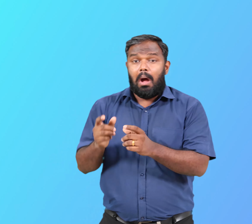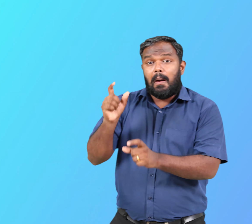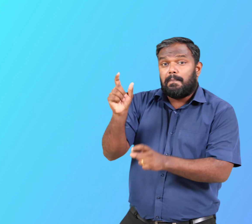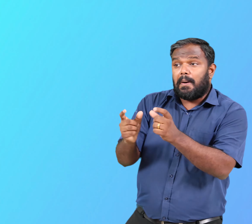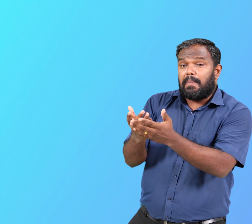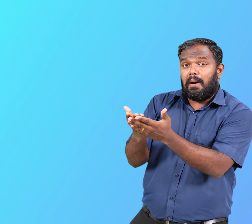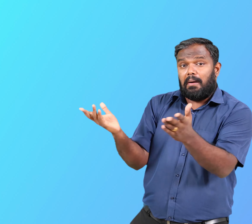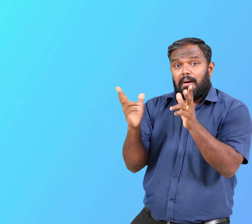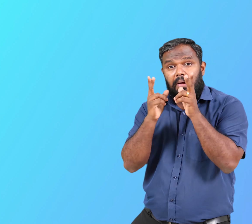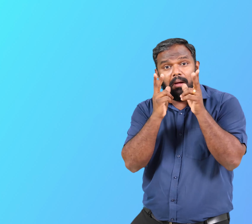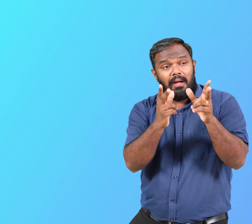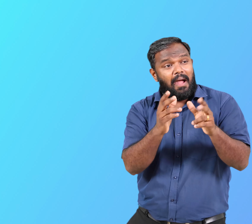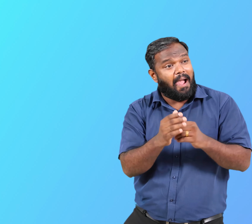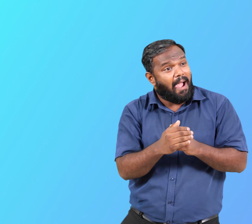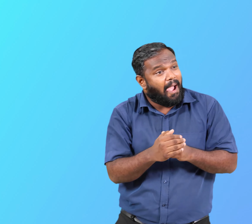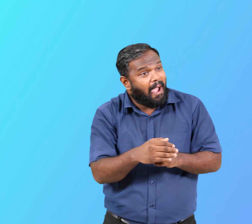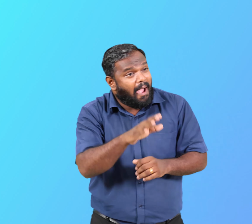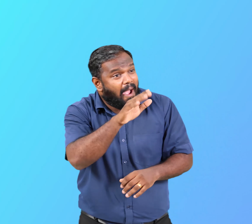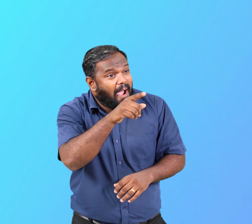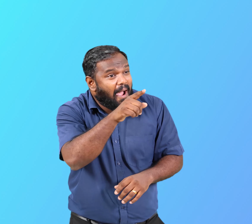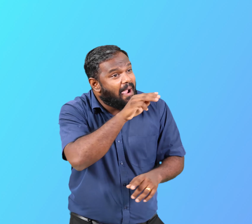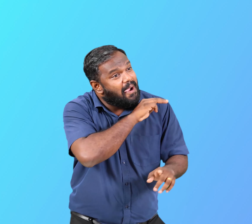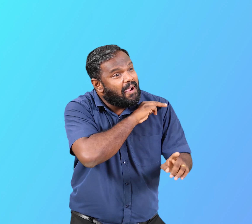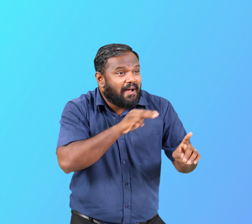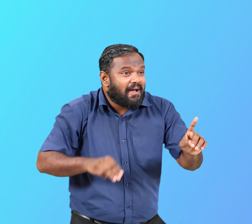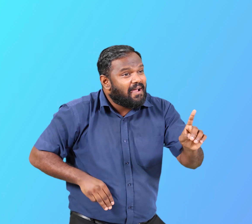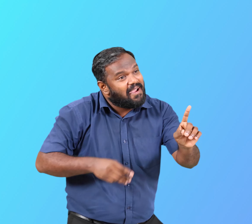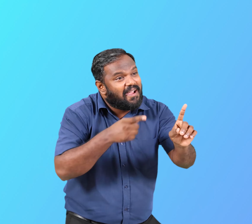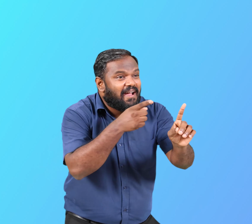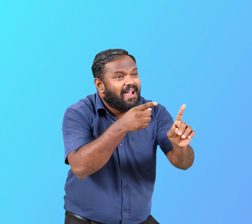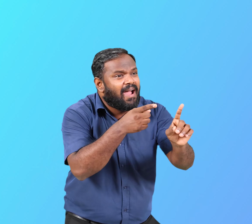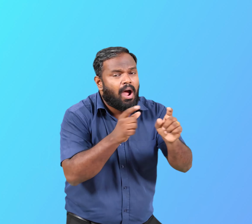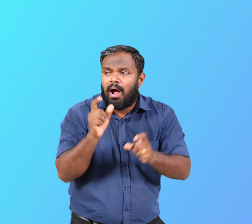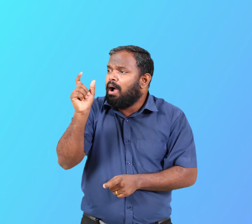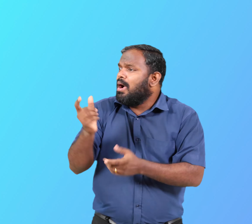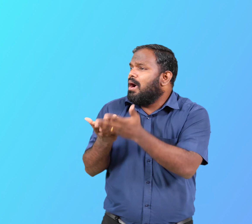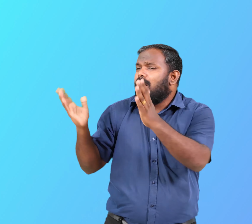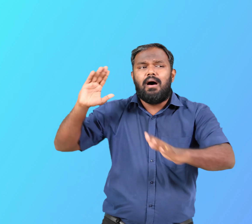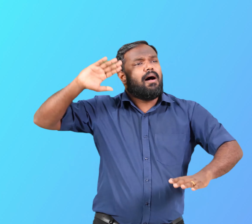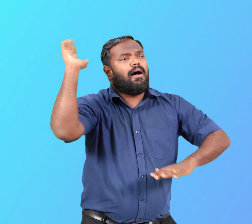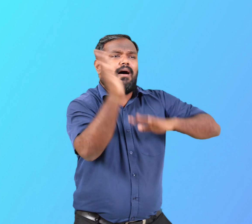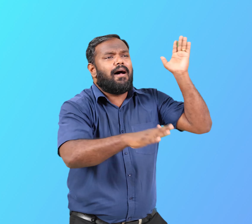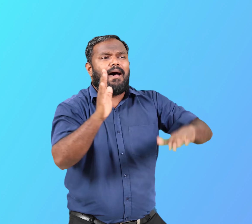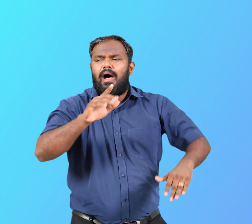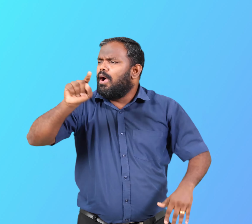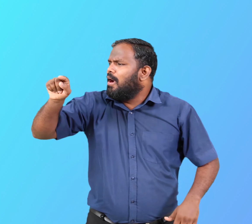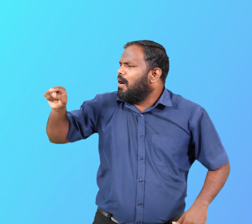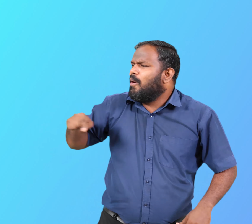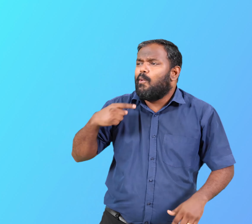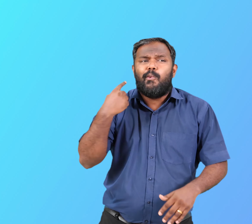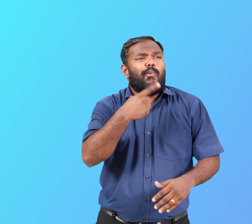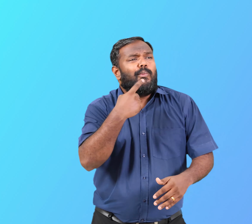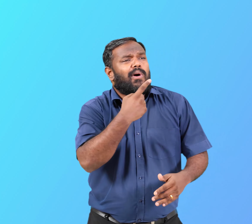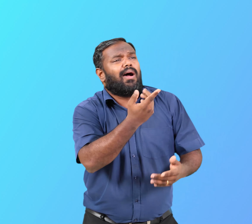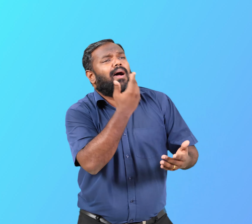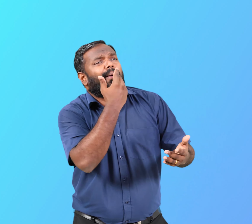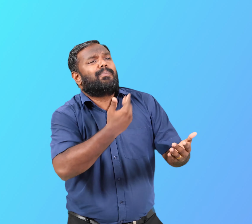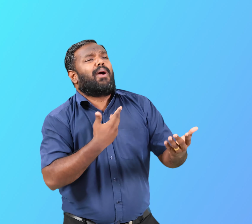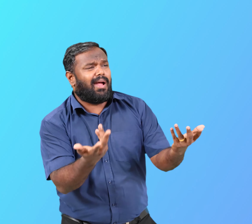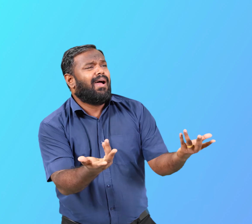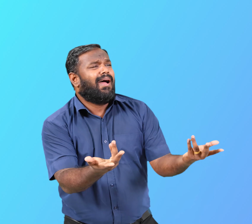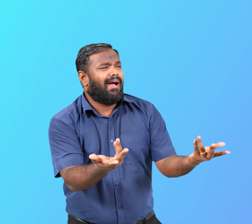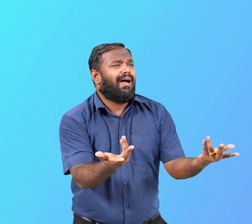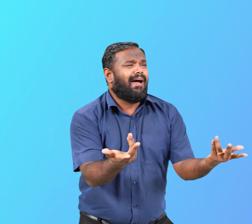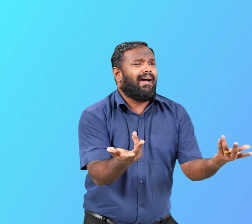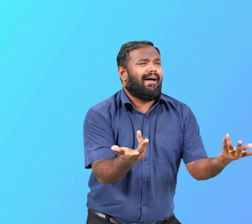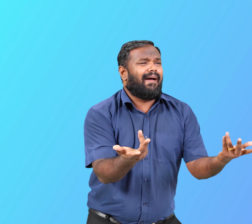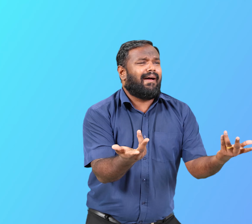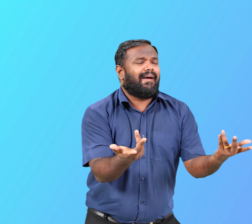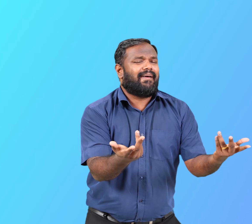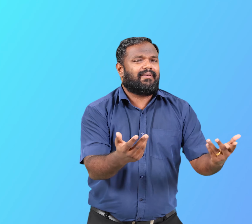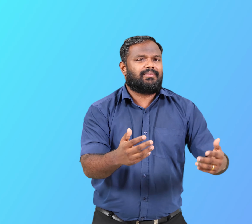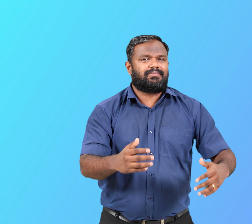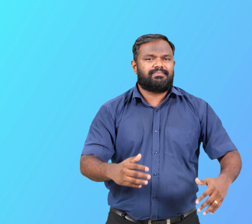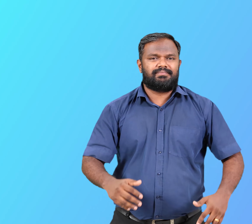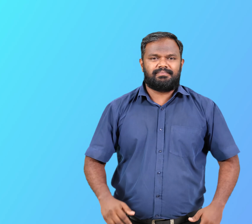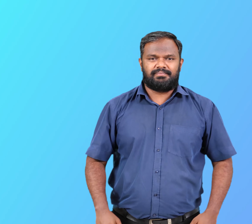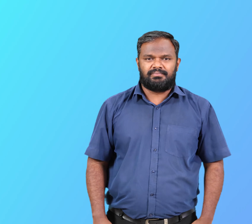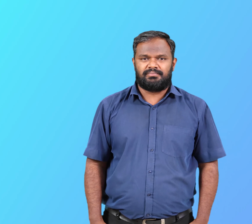They said, “Show us that you are a prophet, Messiah! Tell us who hit you!”